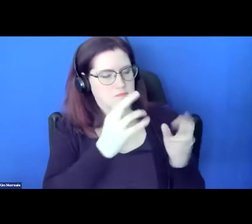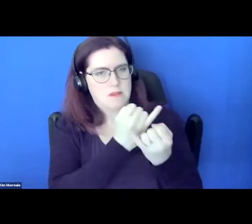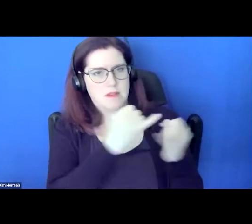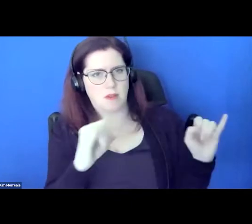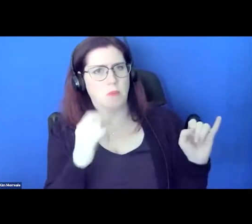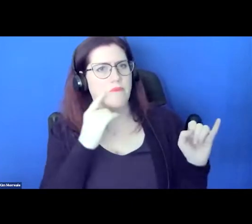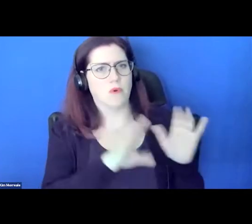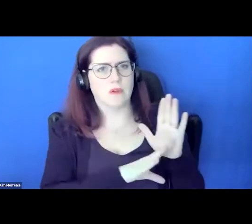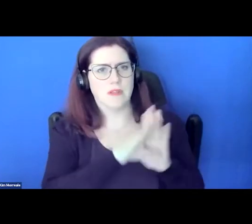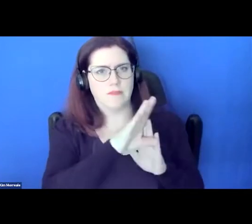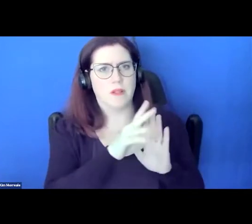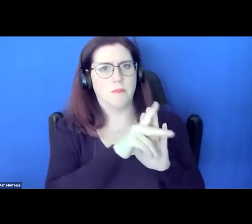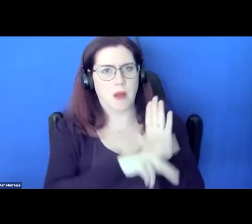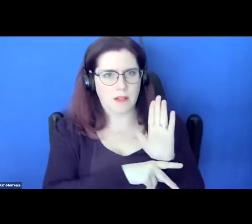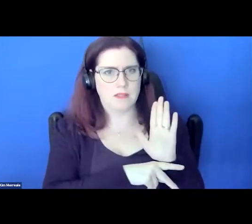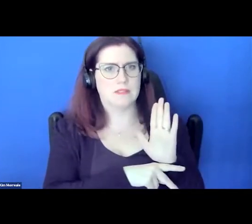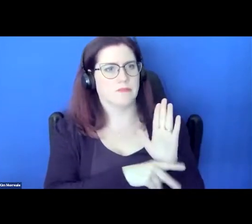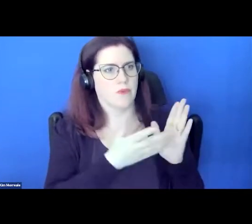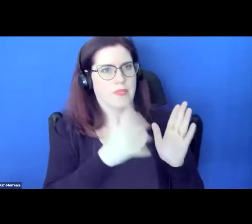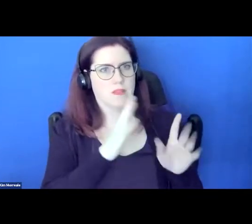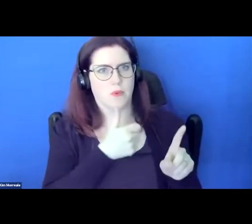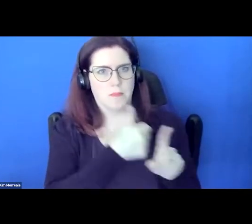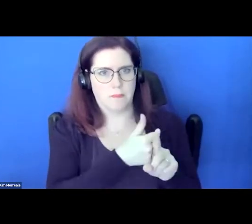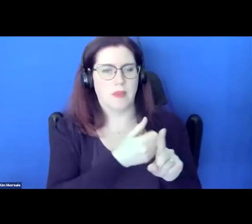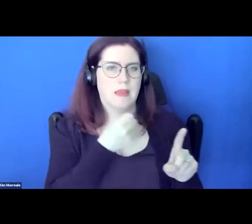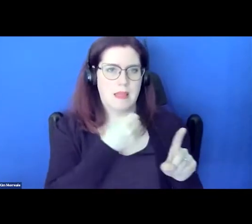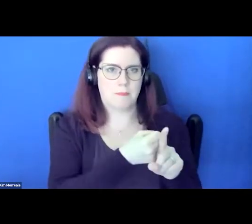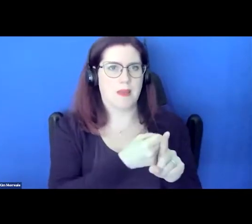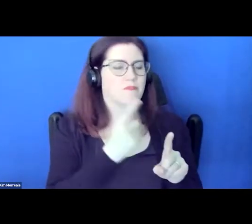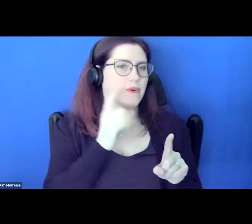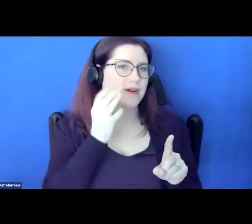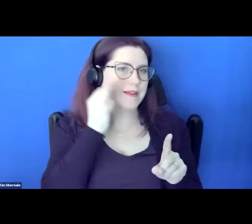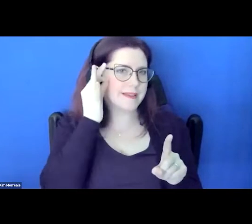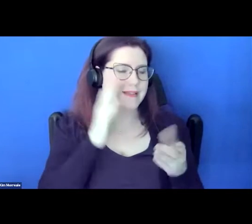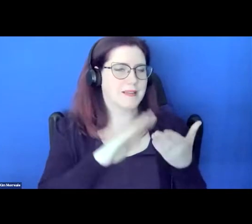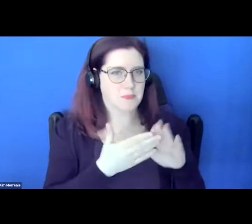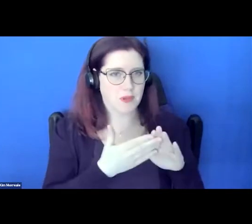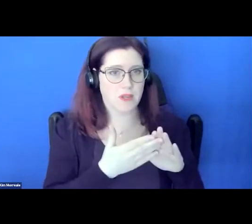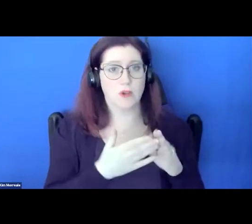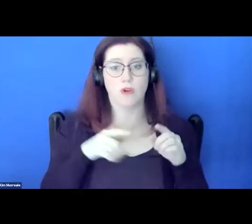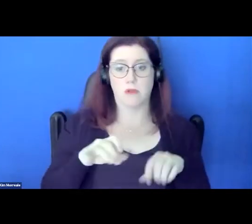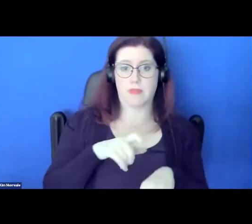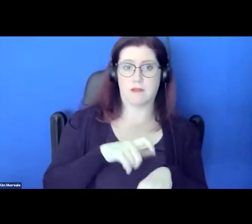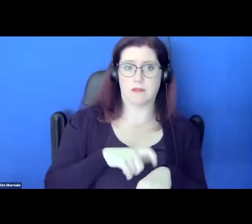on issues that impact Indian communities. So during this administration, a memorandum was issued